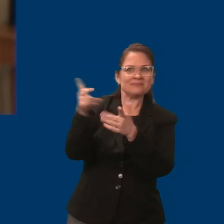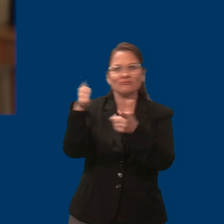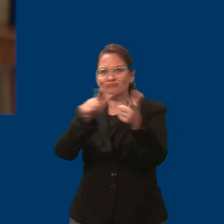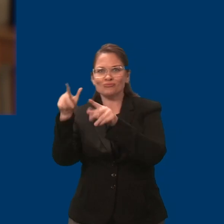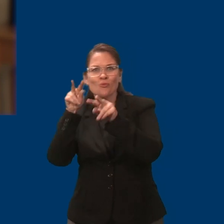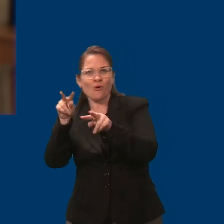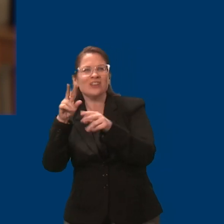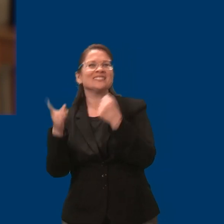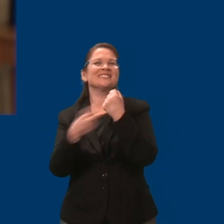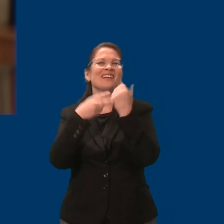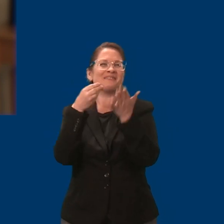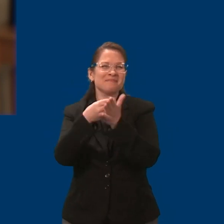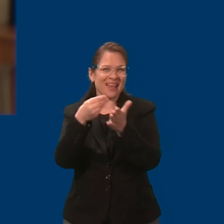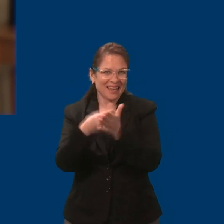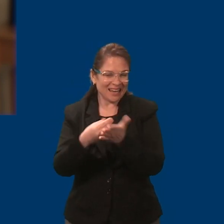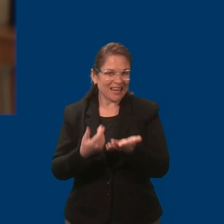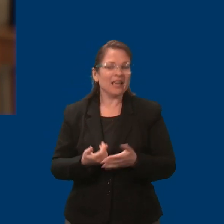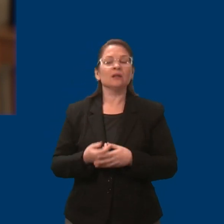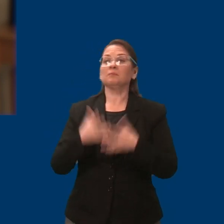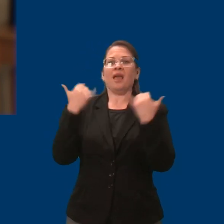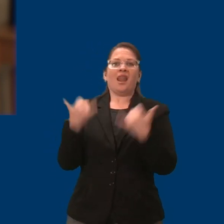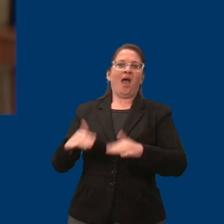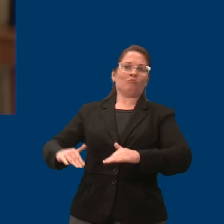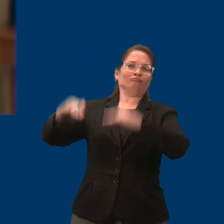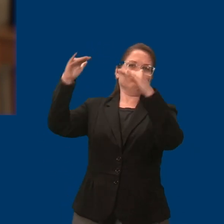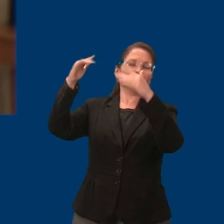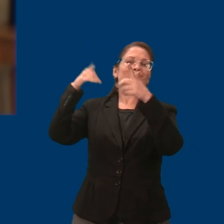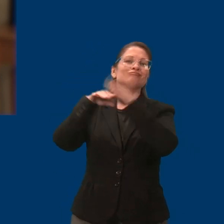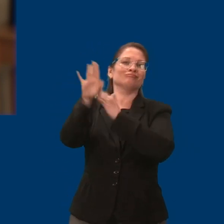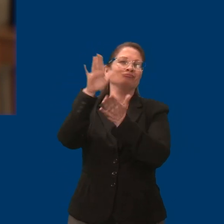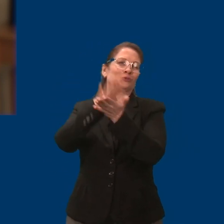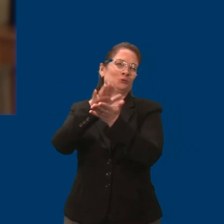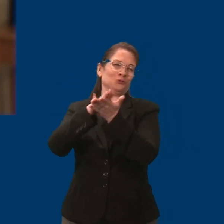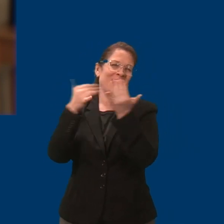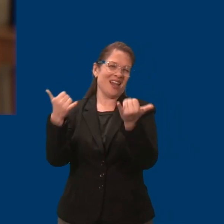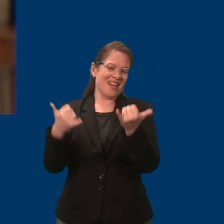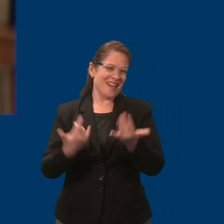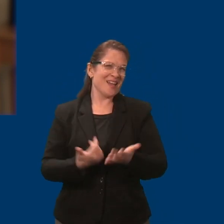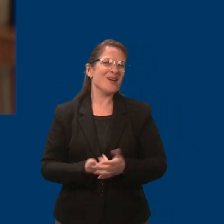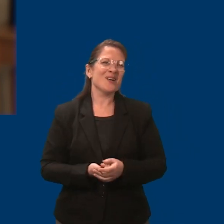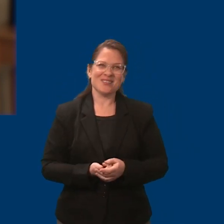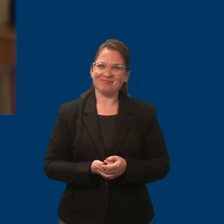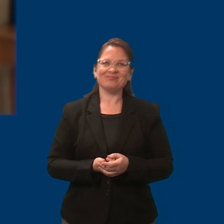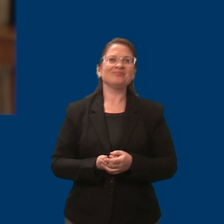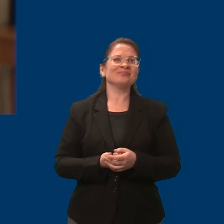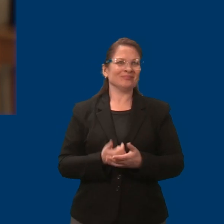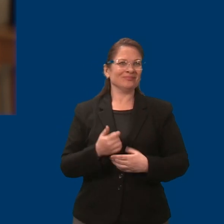That allowed them to save close to $12,000 a year in daycare, which made up for the low wages